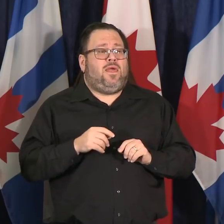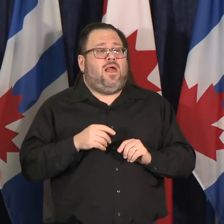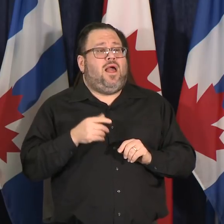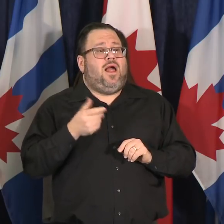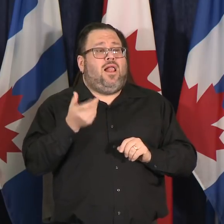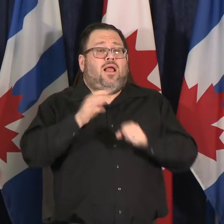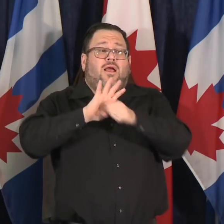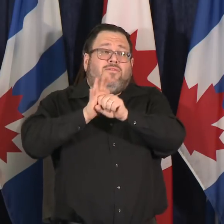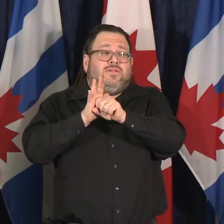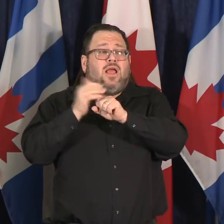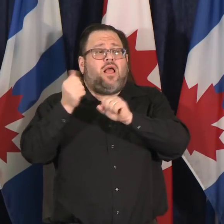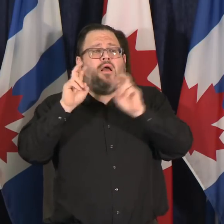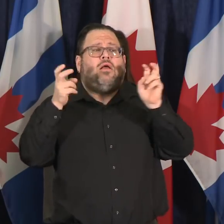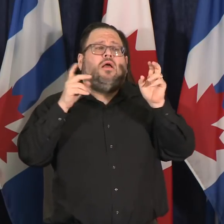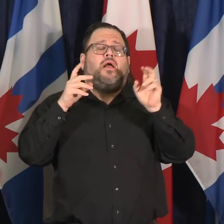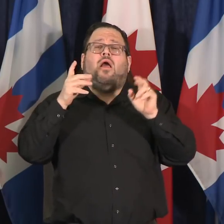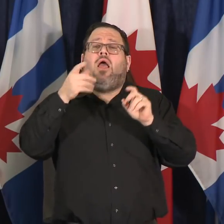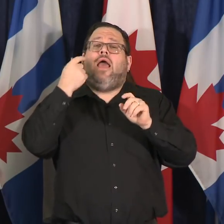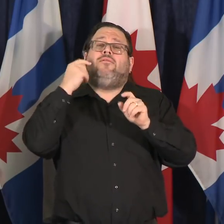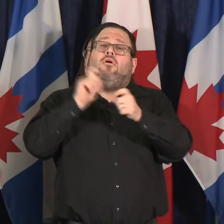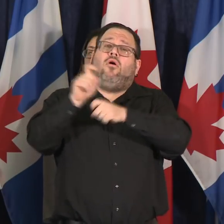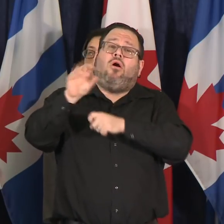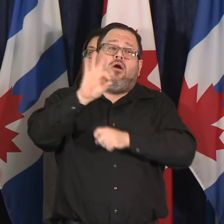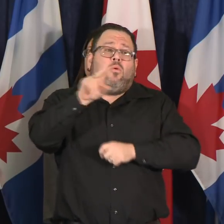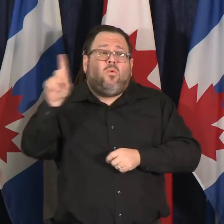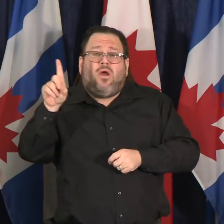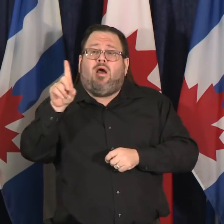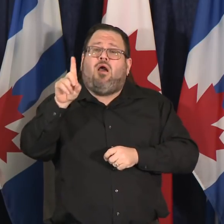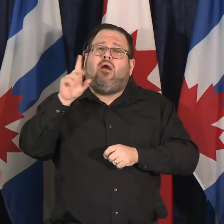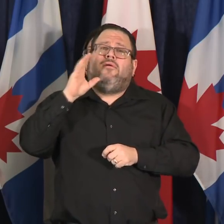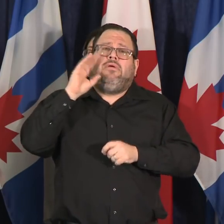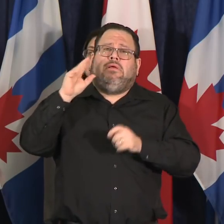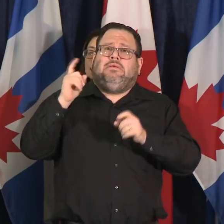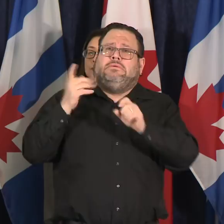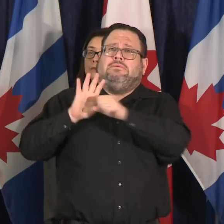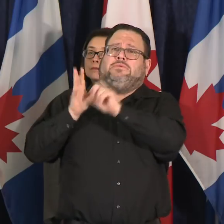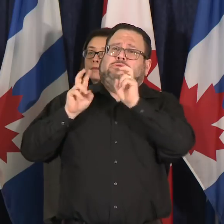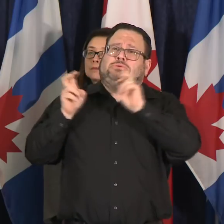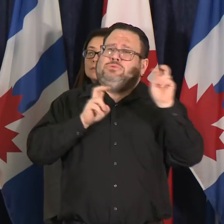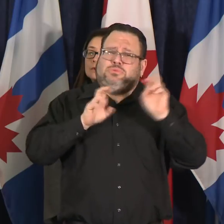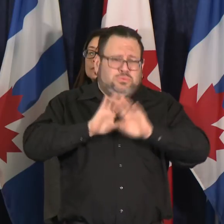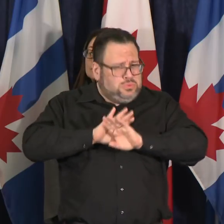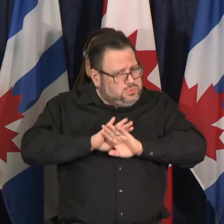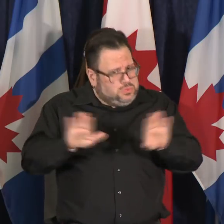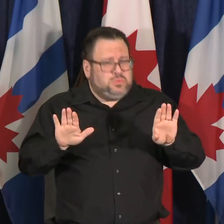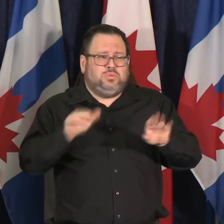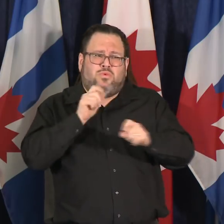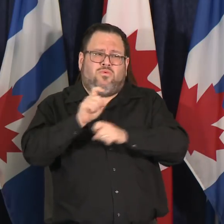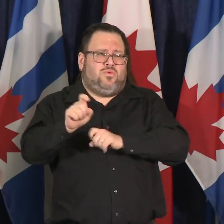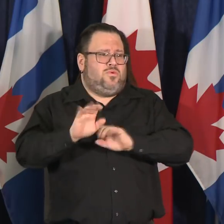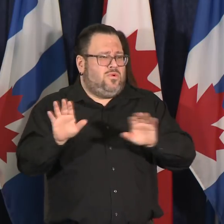services 911 is for use in emergency situations requiring response by Toronto